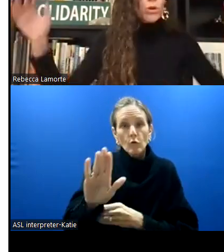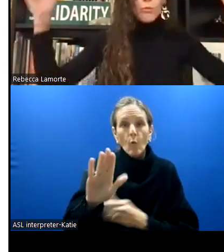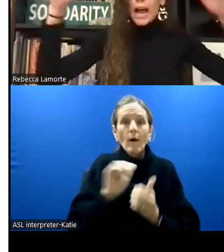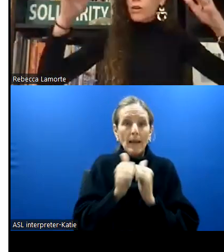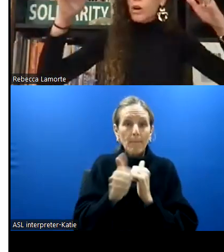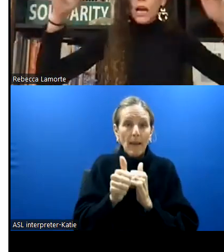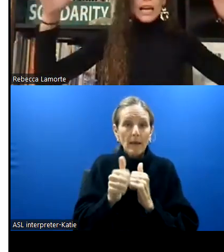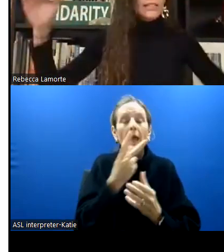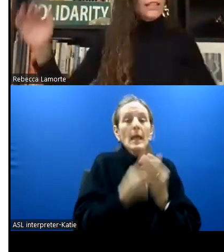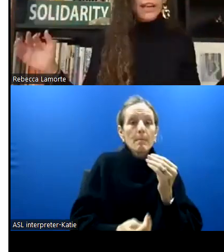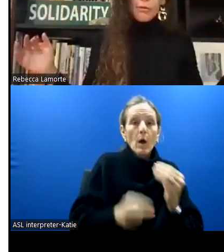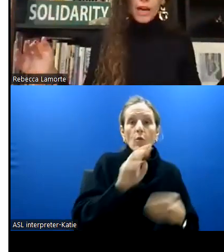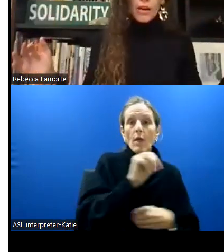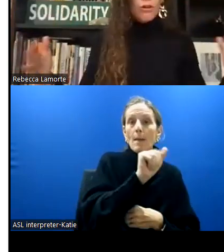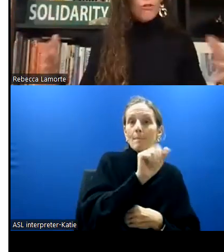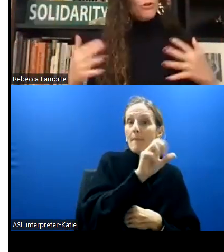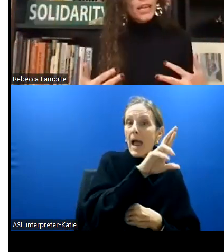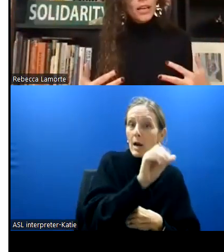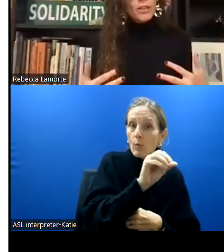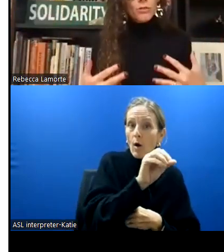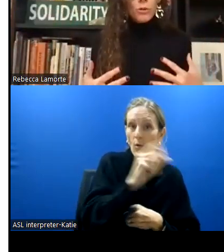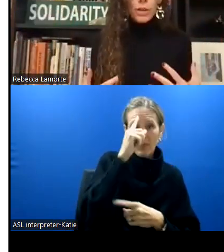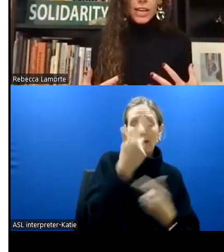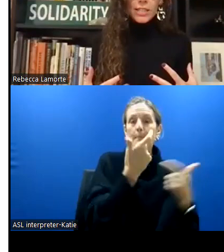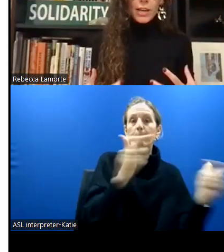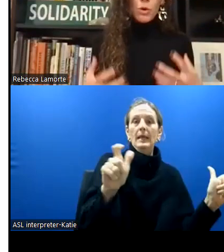So macro is thinking big. For me as a former candidate,